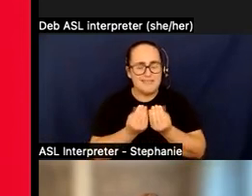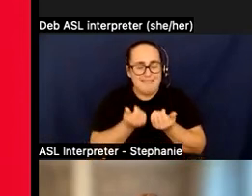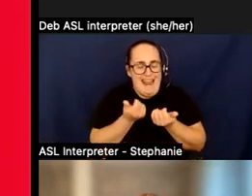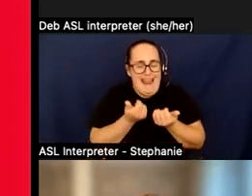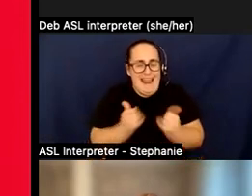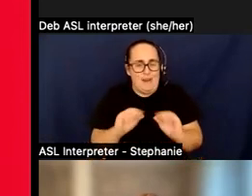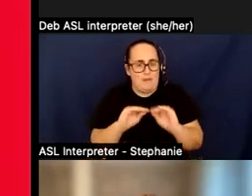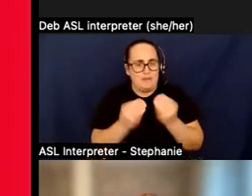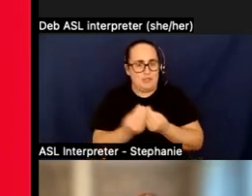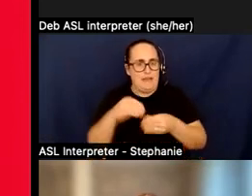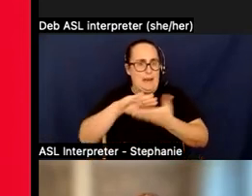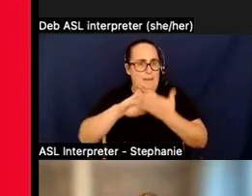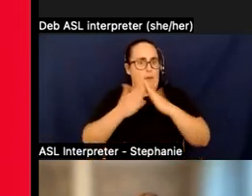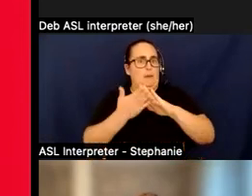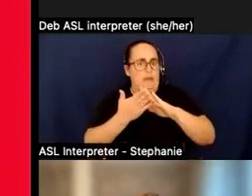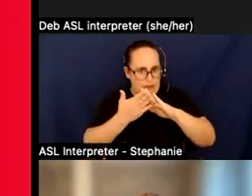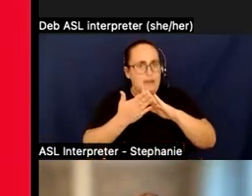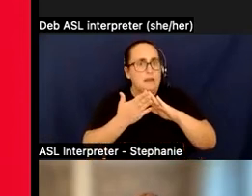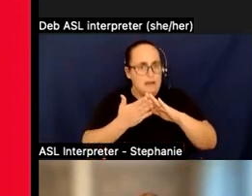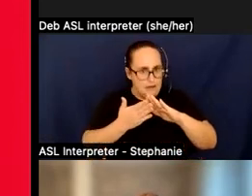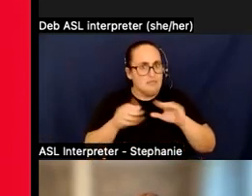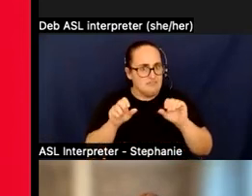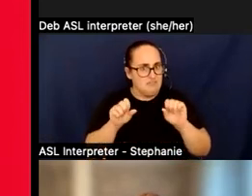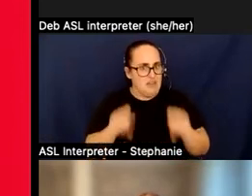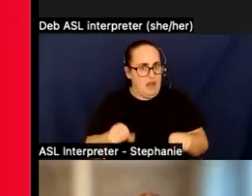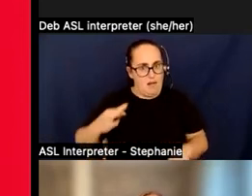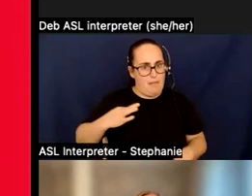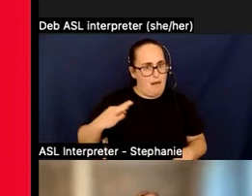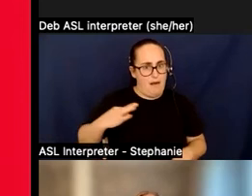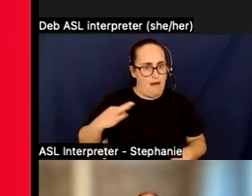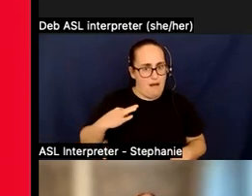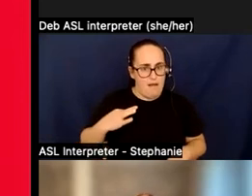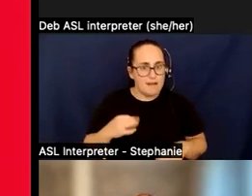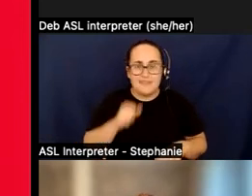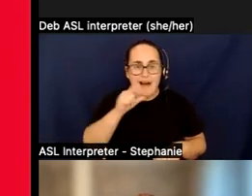So most groups are eligible, you do not need to be a formal group. We just want